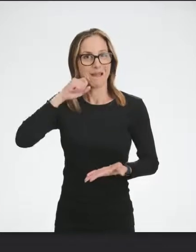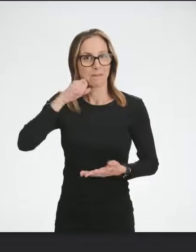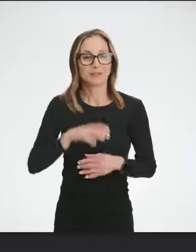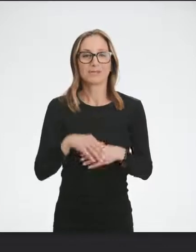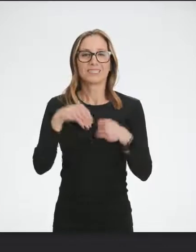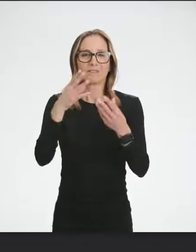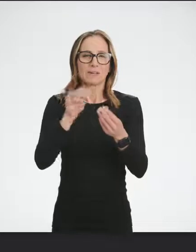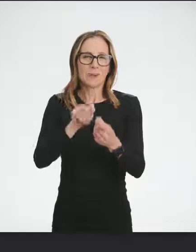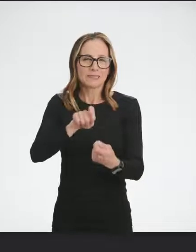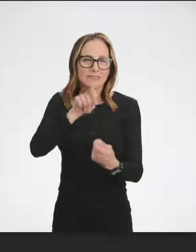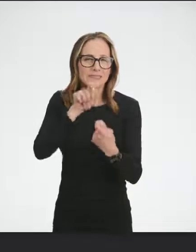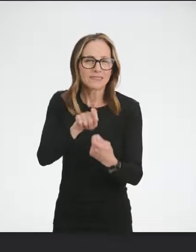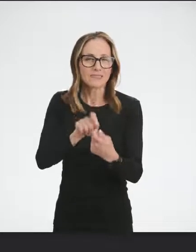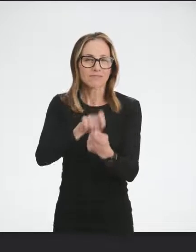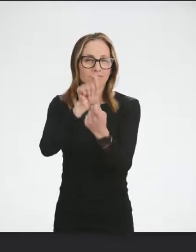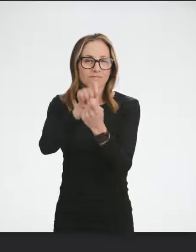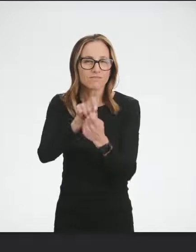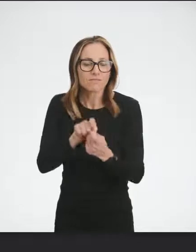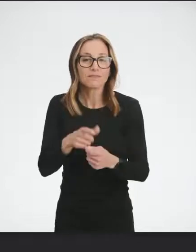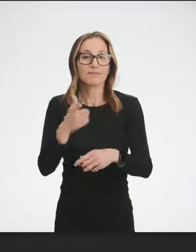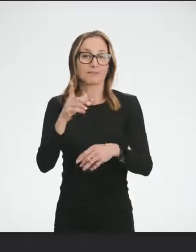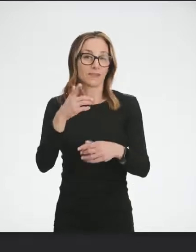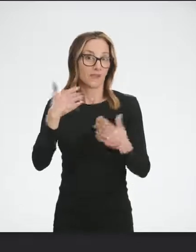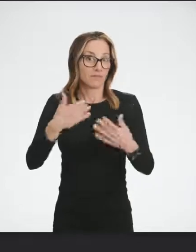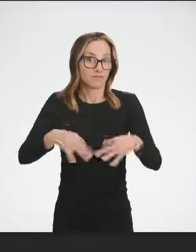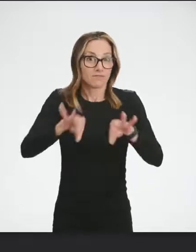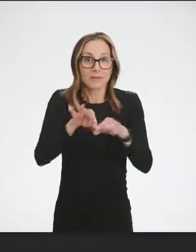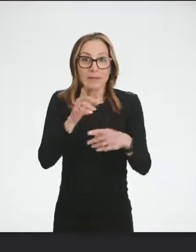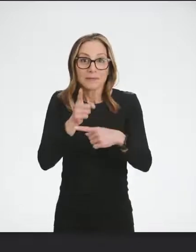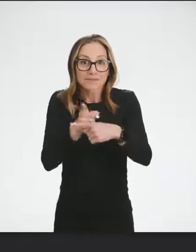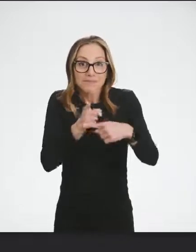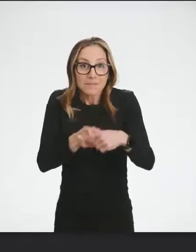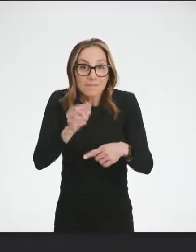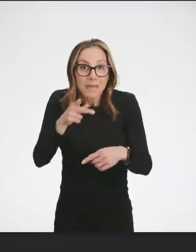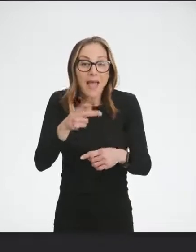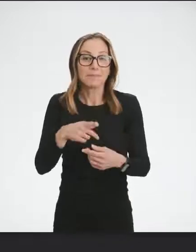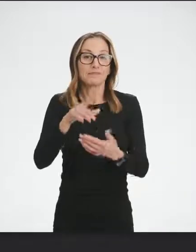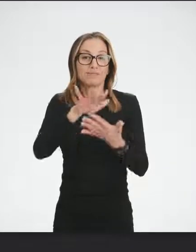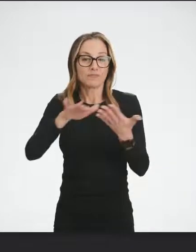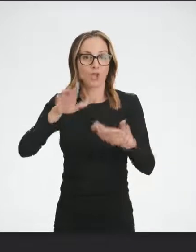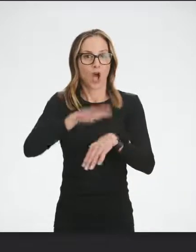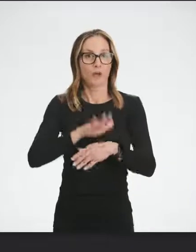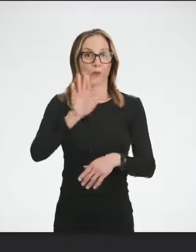It offers improved detail and accuracy, and can bring useful mapping and location services to your app.